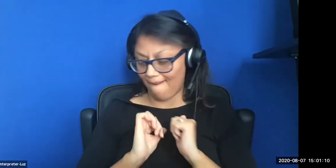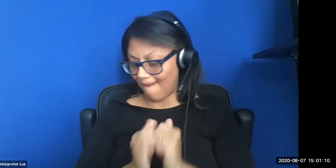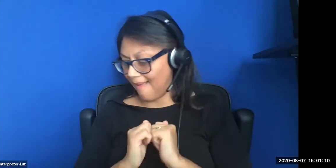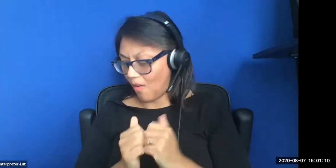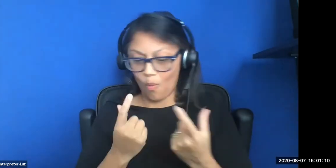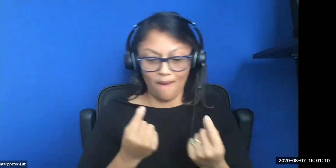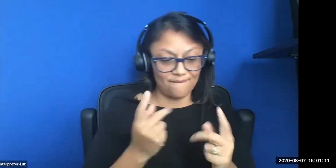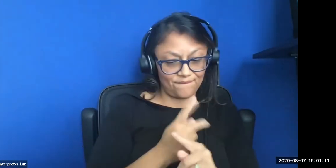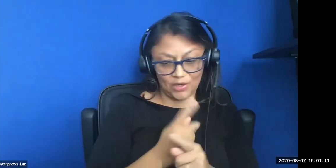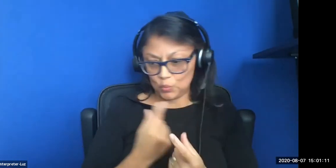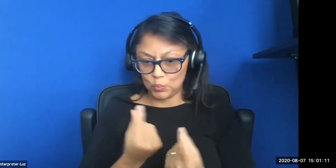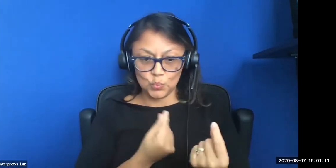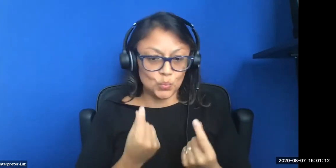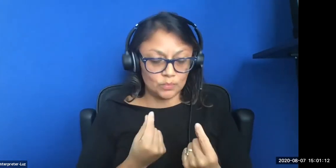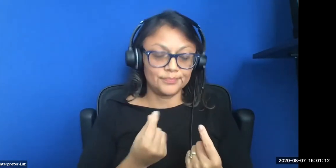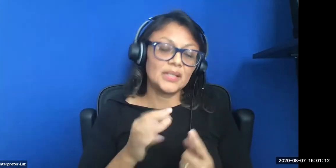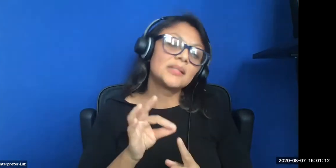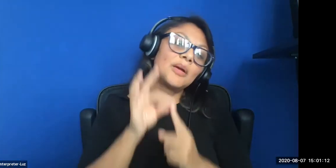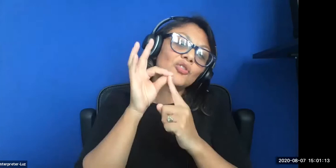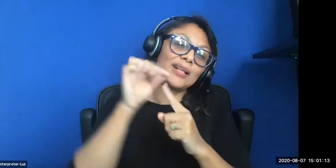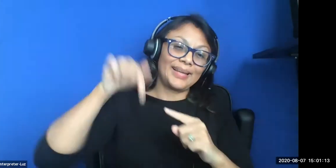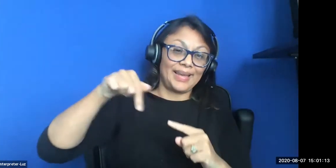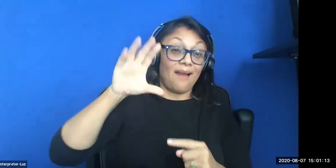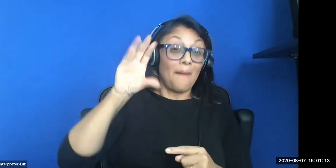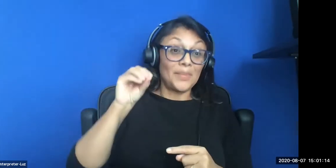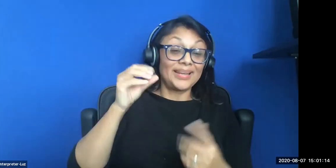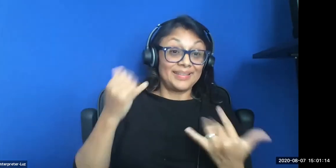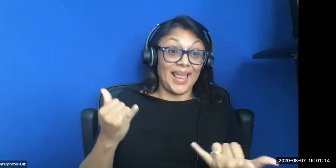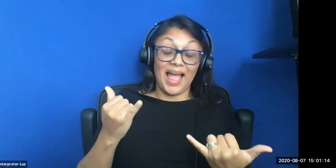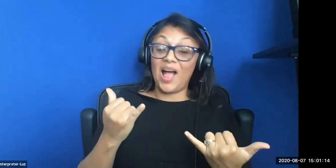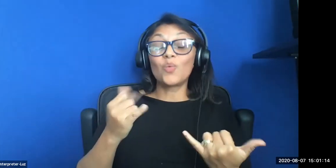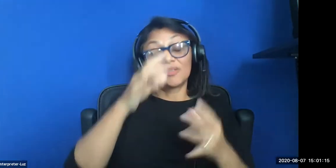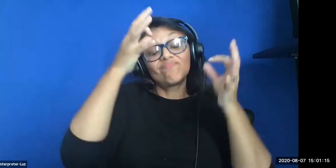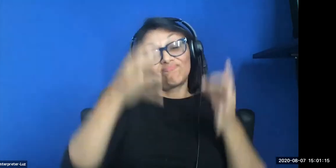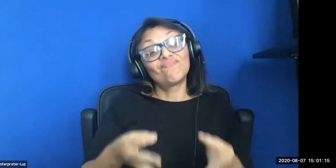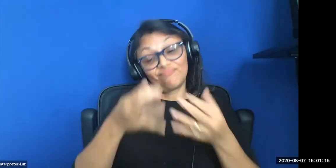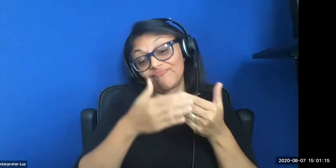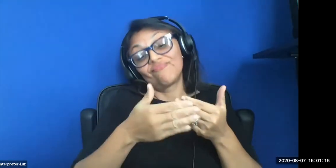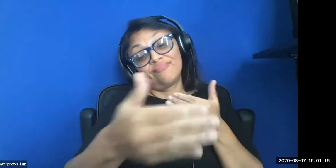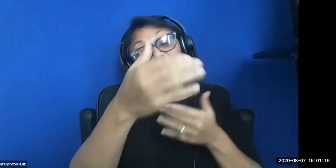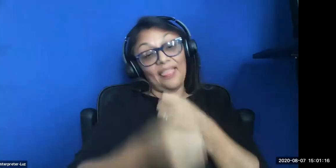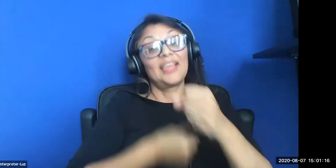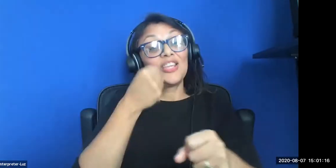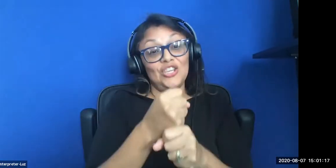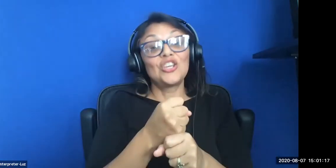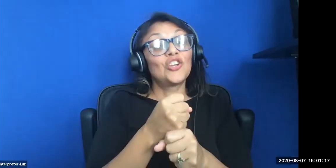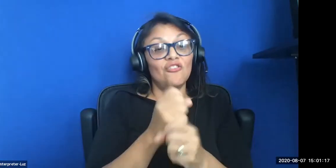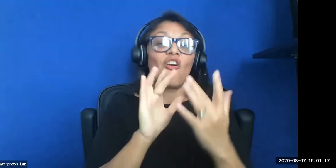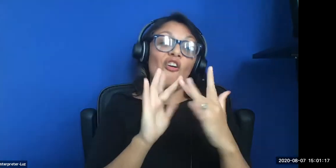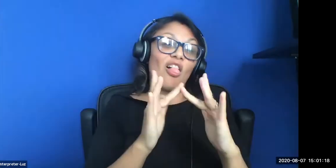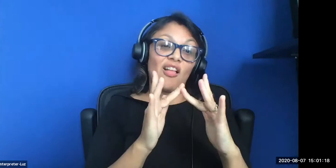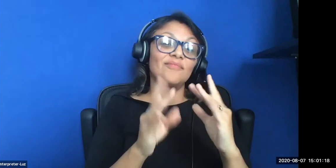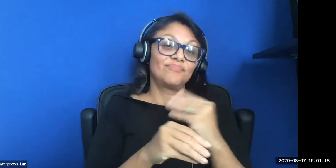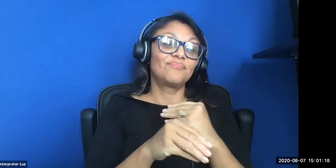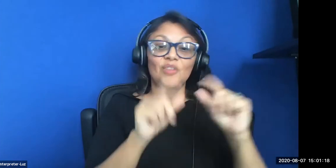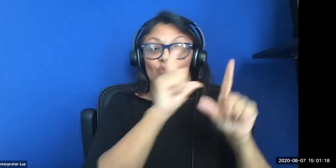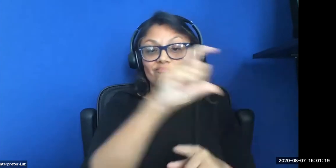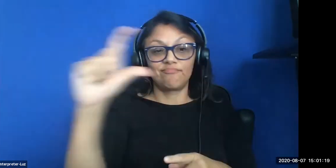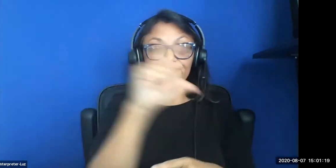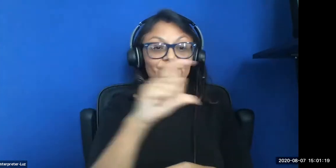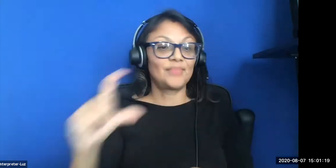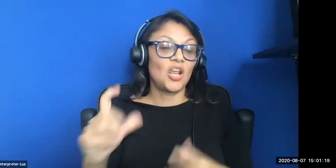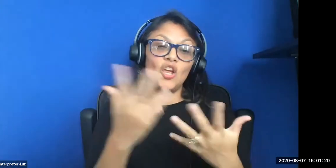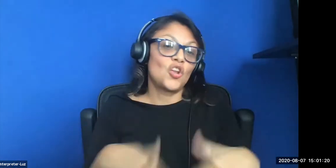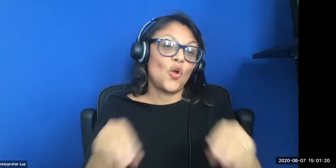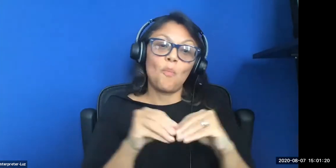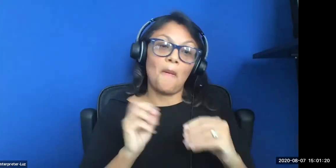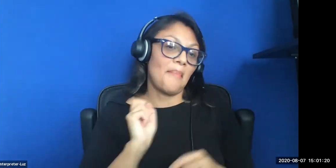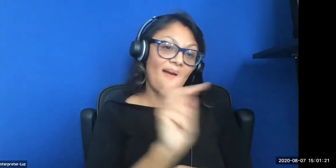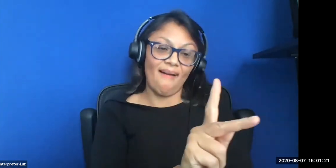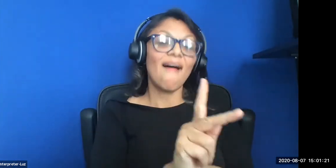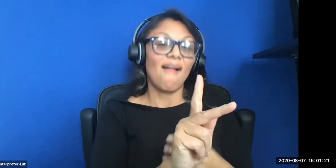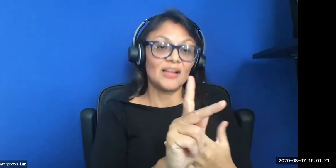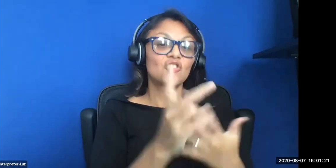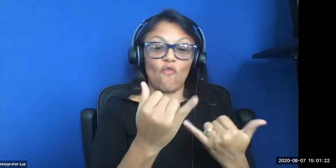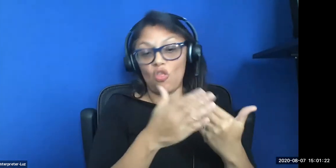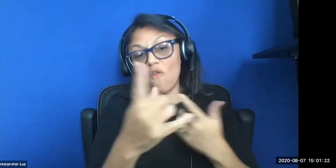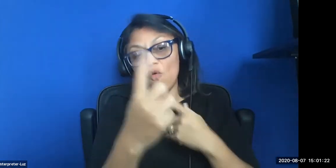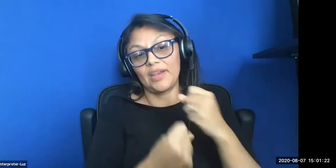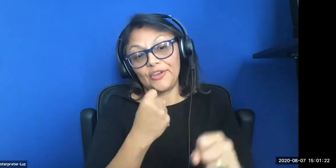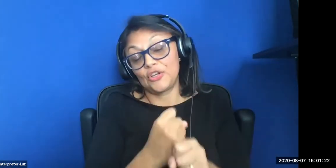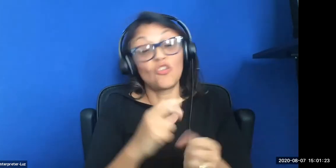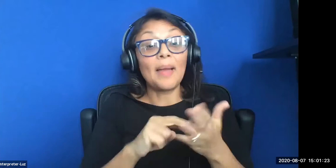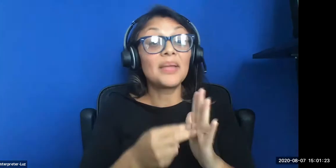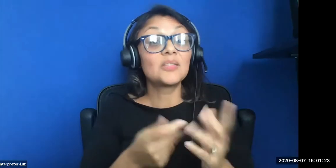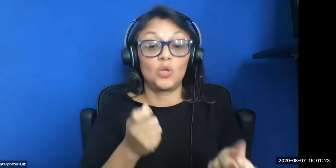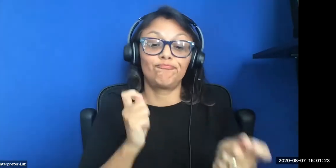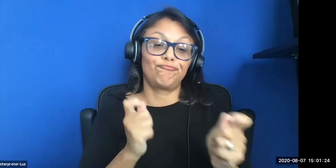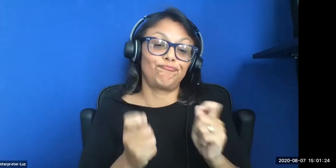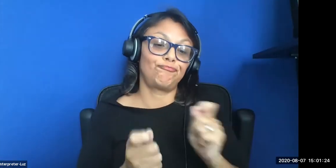Channelle Charest: Especially for us as a company, we decided to go completely remote for the rest of the year. So we're not coming back. We're all going to be remote and. And in doing that, that means other things have to change because we can't exist in the world that existed before that so